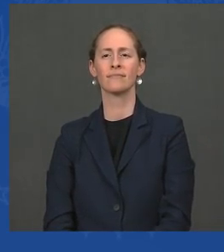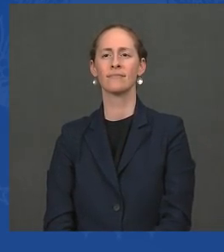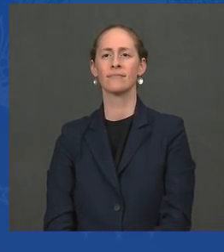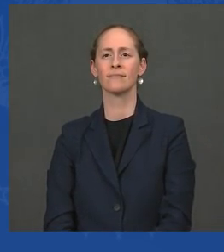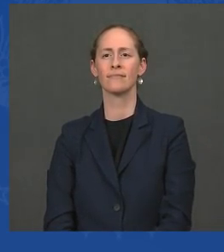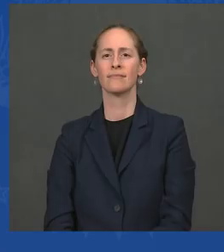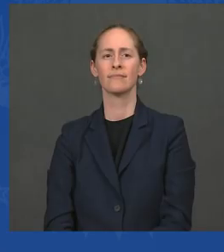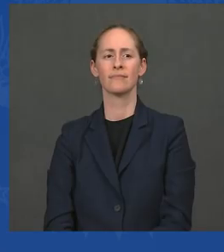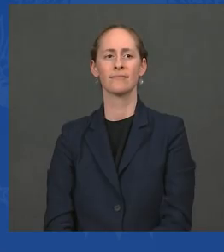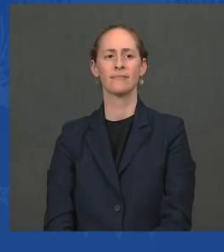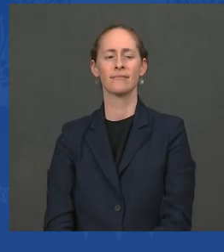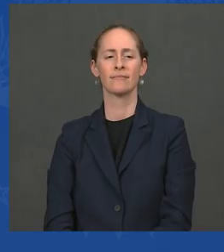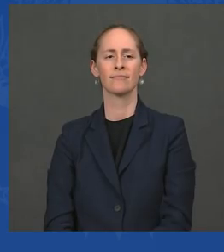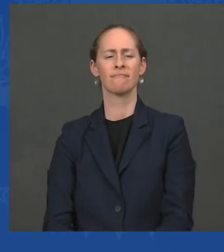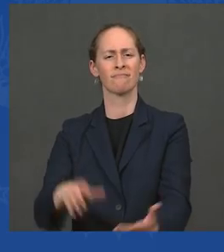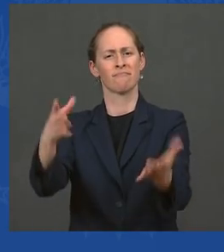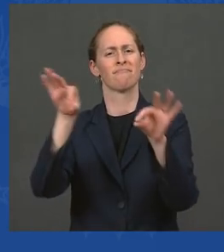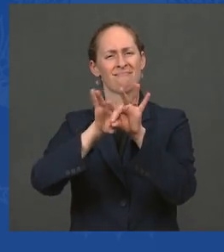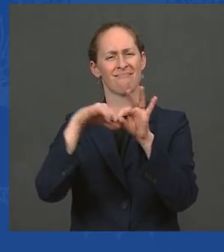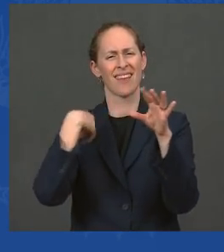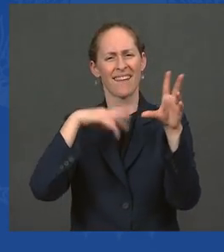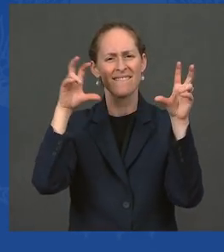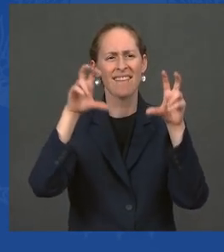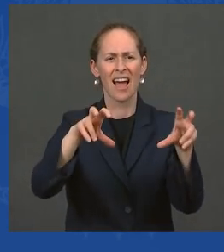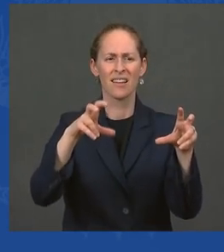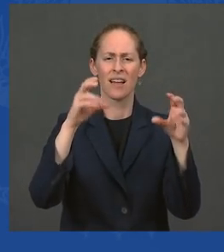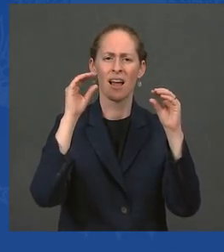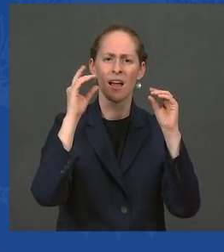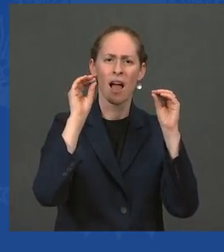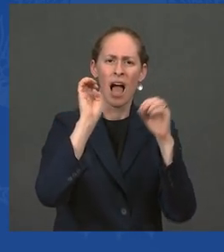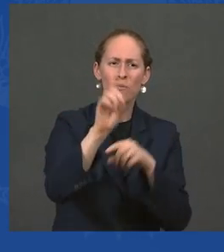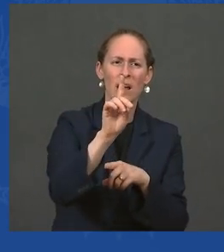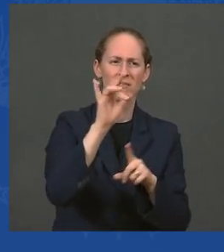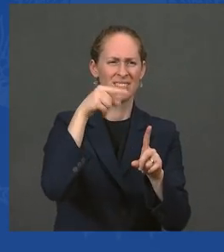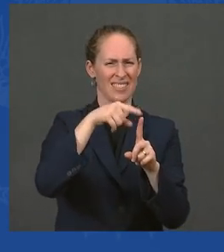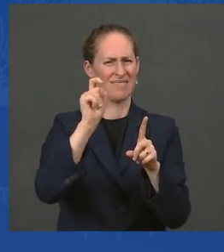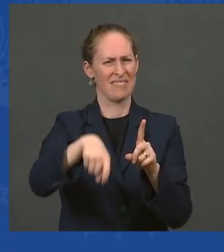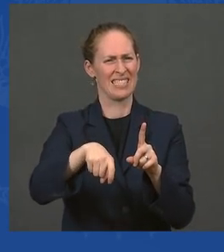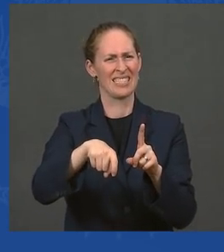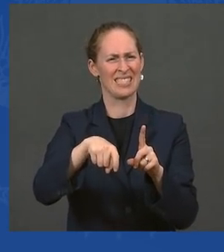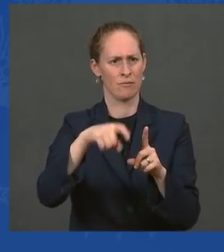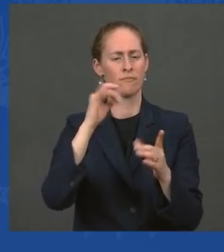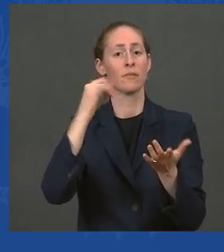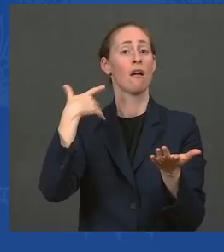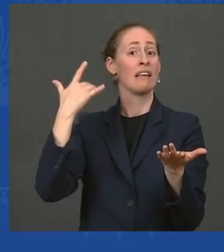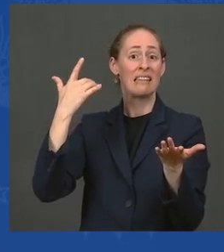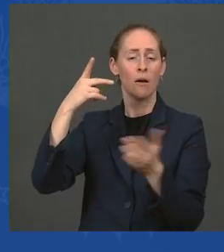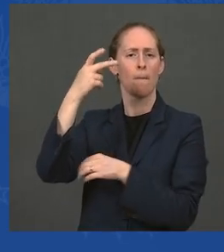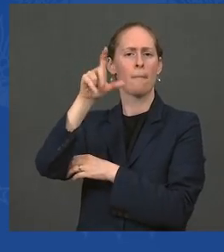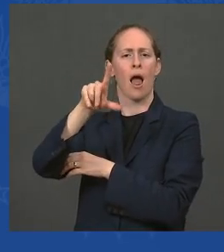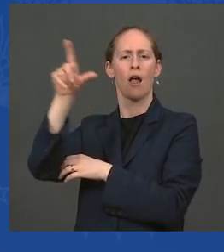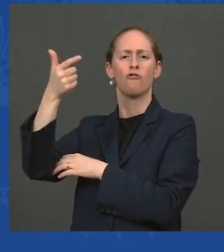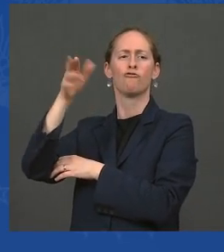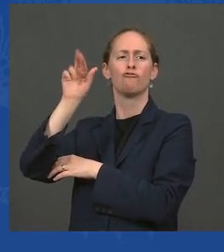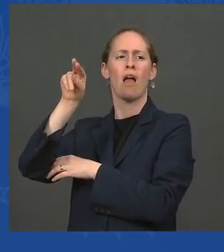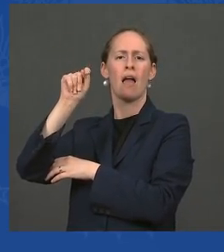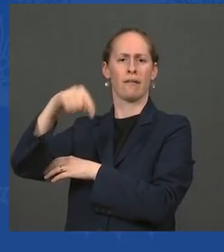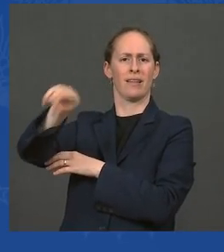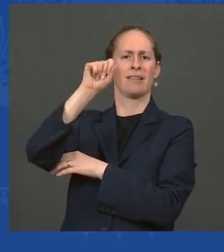make investments education beyond high school. That includes increasing Pell Grants, which nearly 200,000 students in Pennsylvania